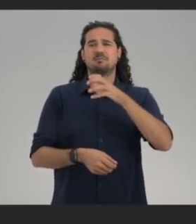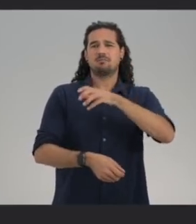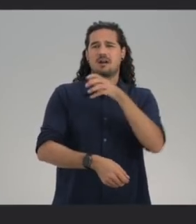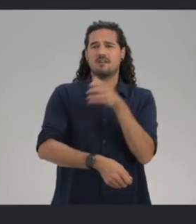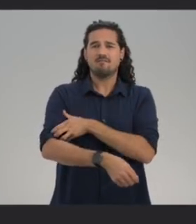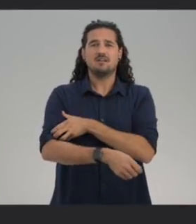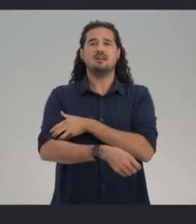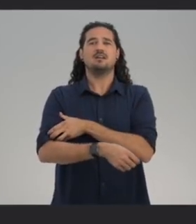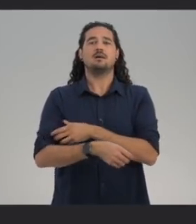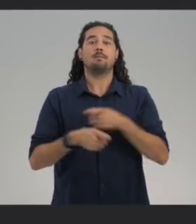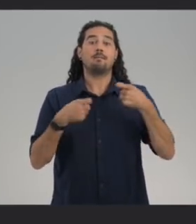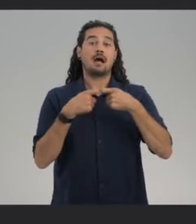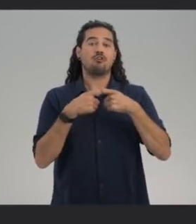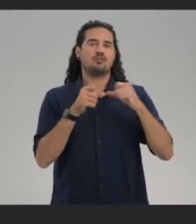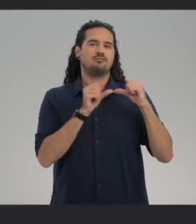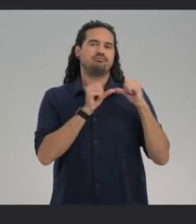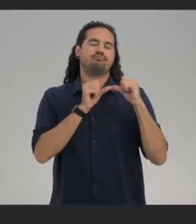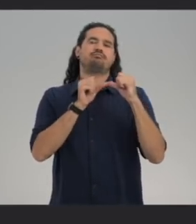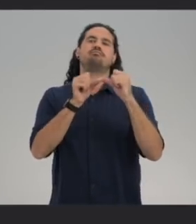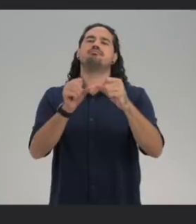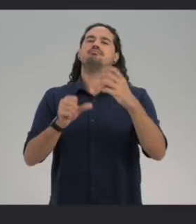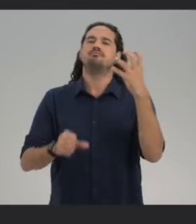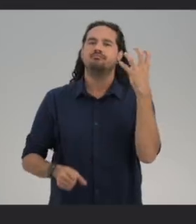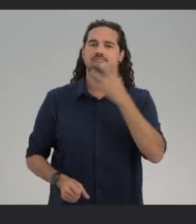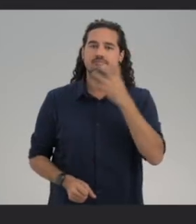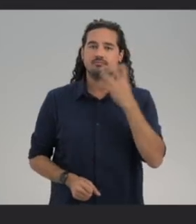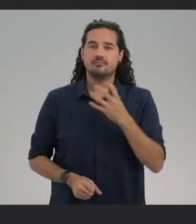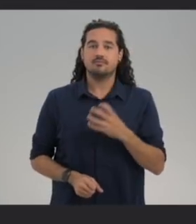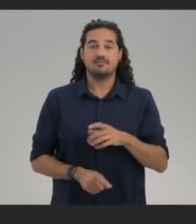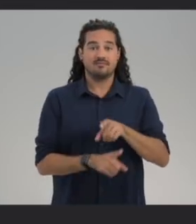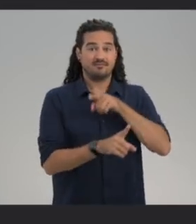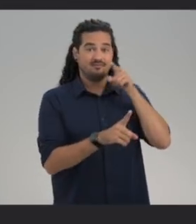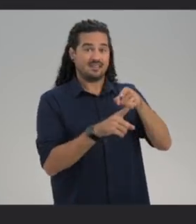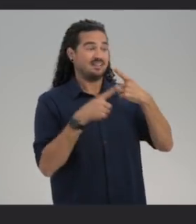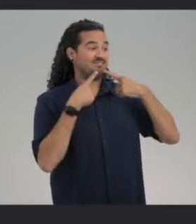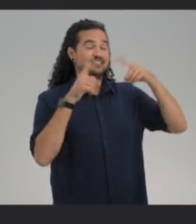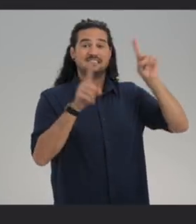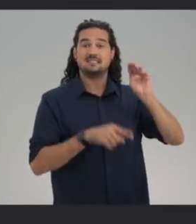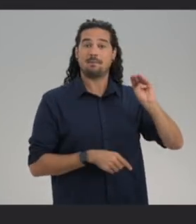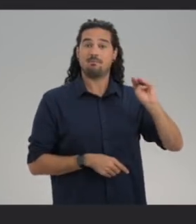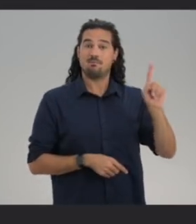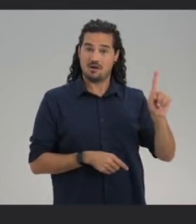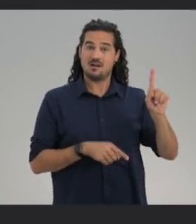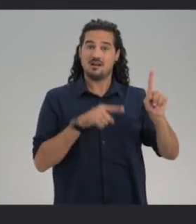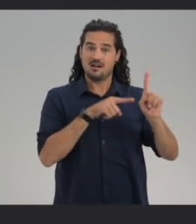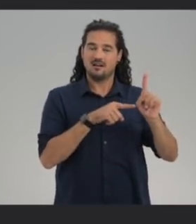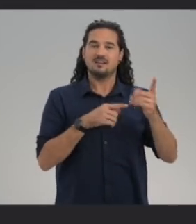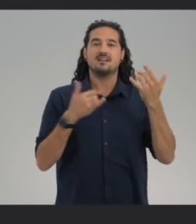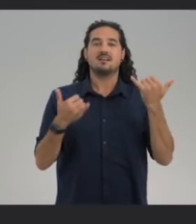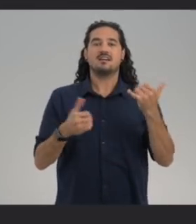the battery life is simply amazing. Thanks to the efficiency of M1 running Big Sur,